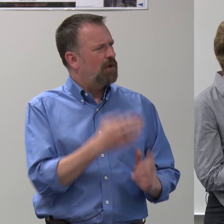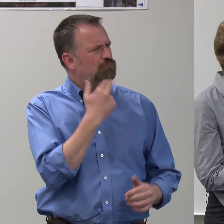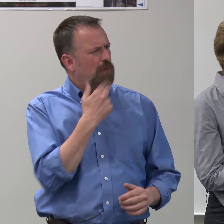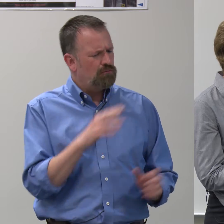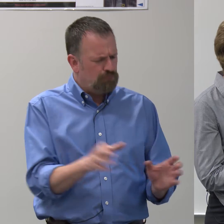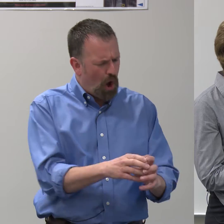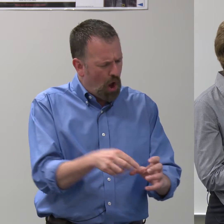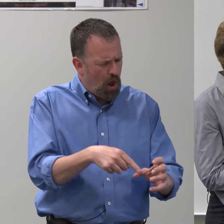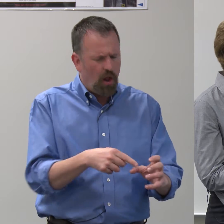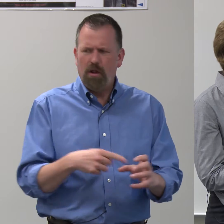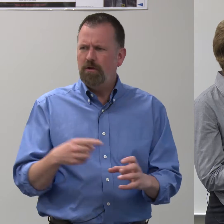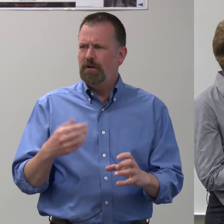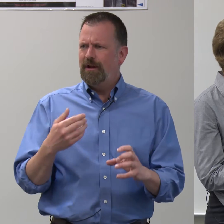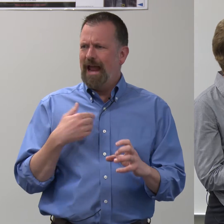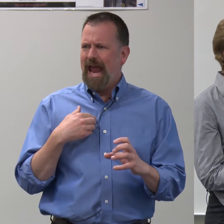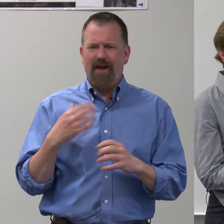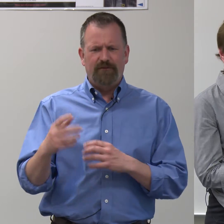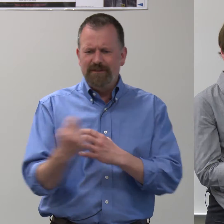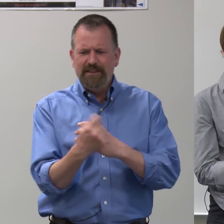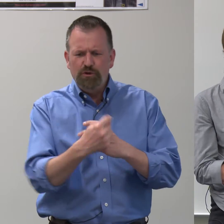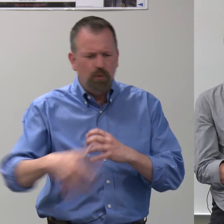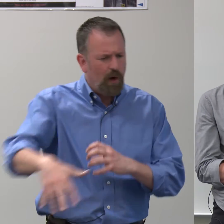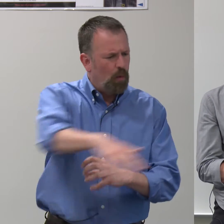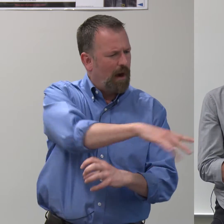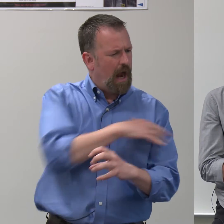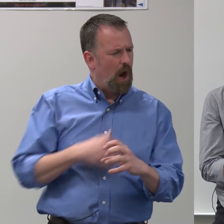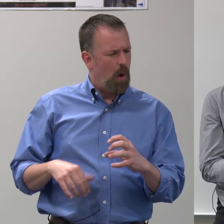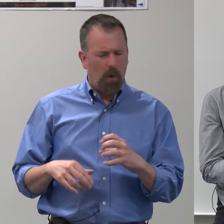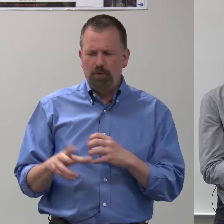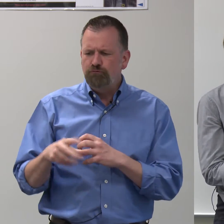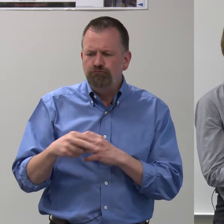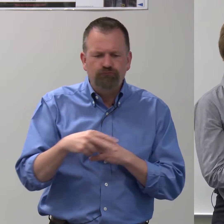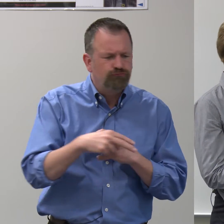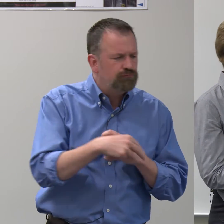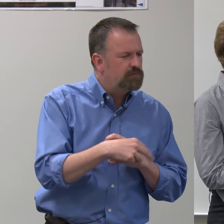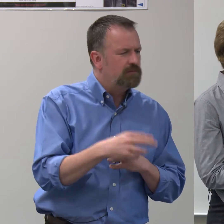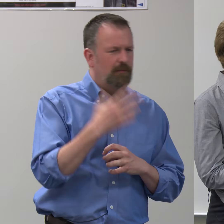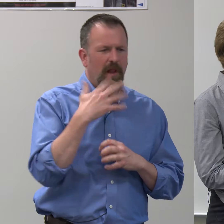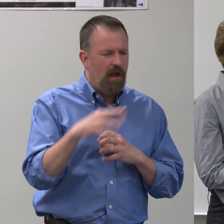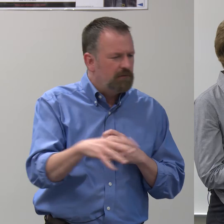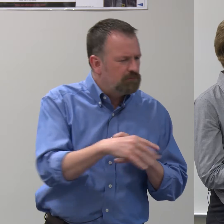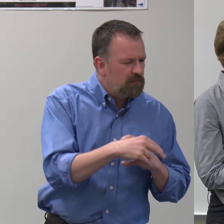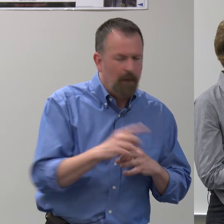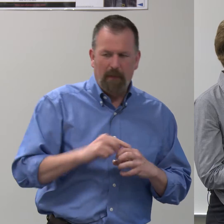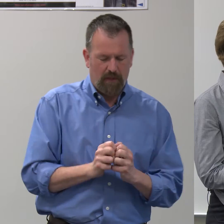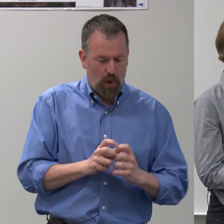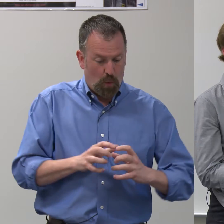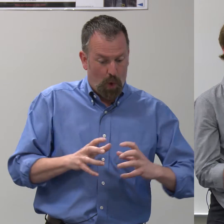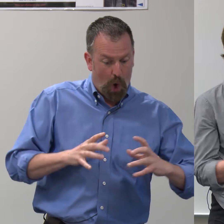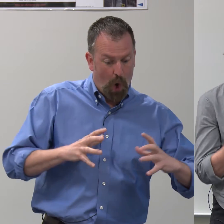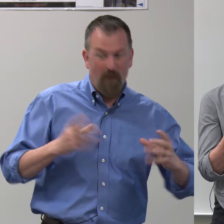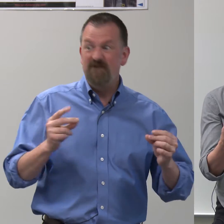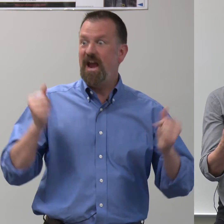and will use vessels that are in the tissue where they arise, they grow very rapidly, and they need--